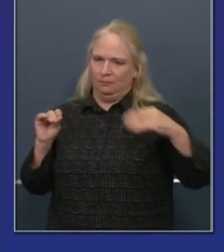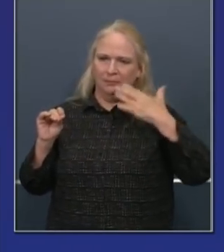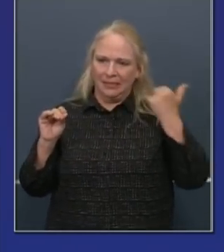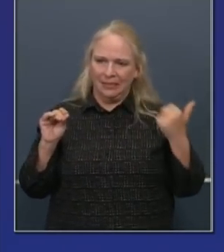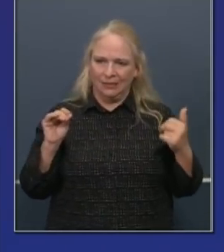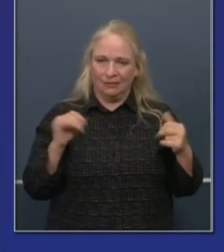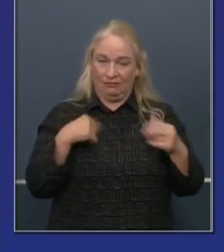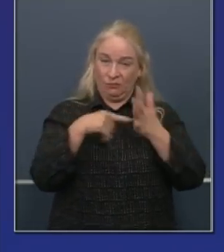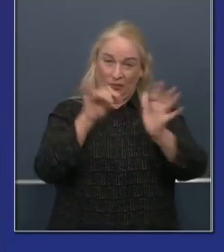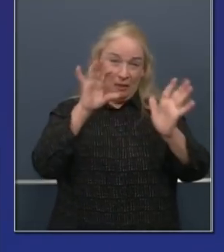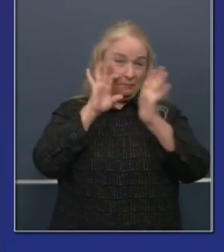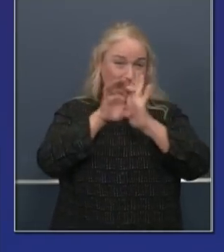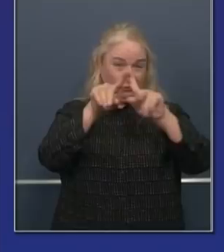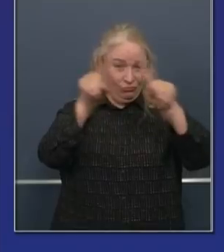WEEK PERIOD SOCIAL SECURITY